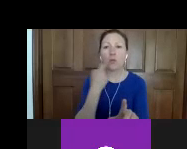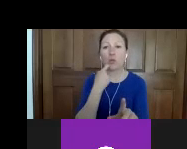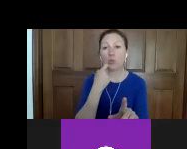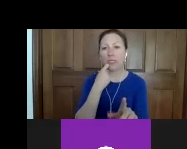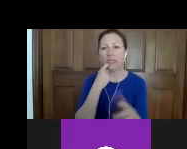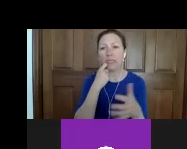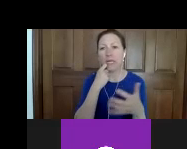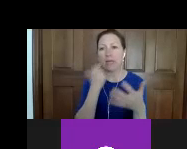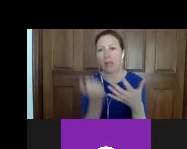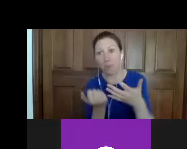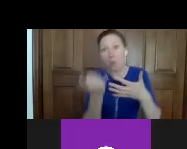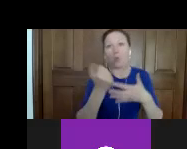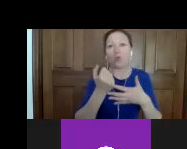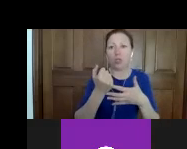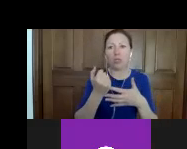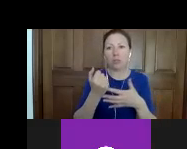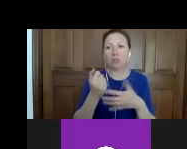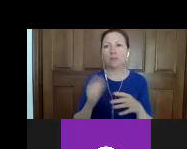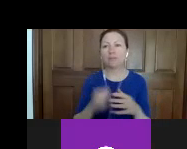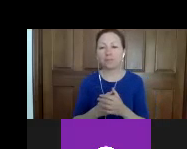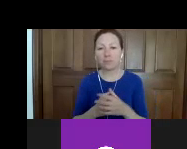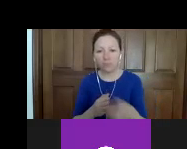Okay. >> Yes.